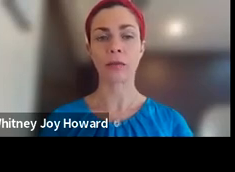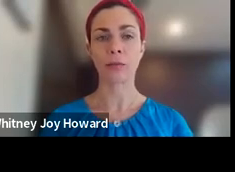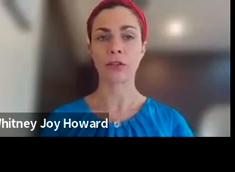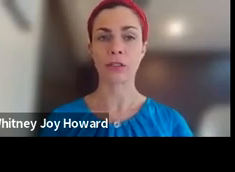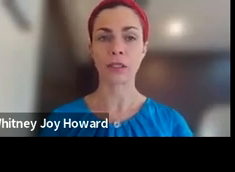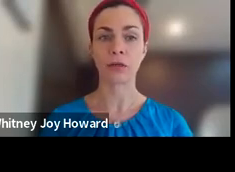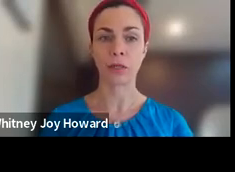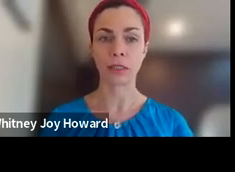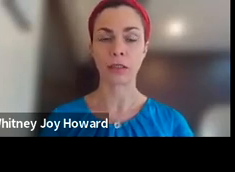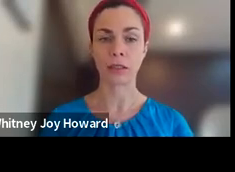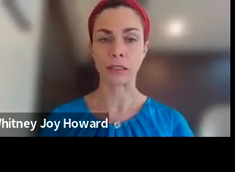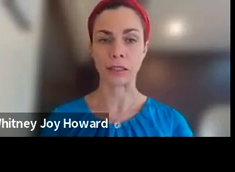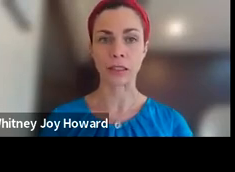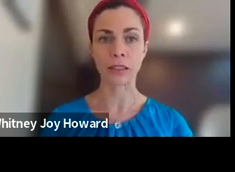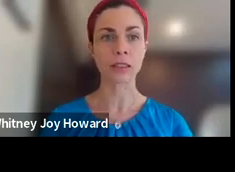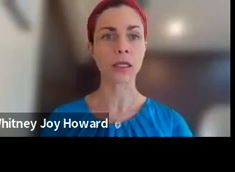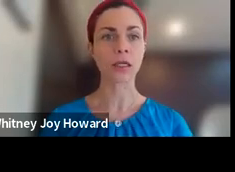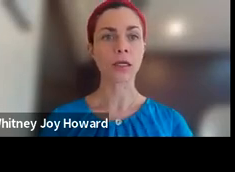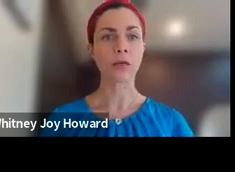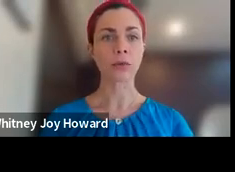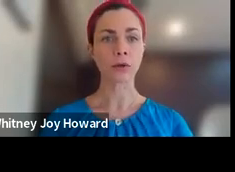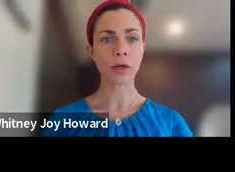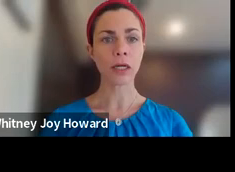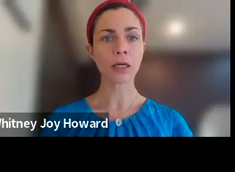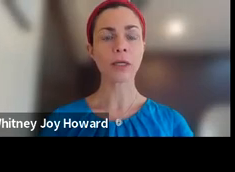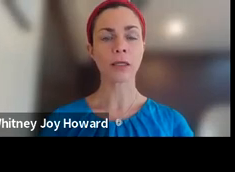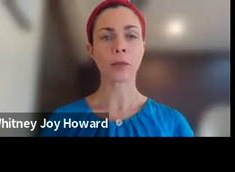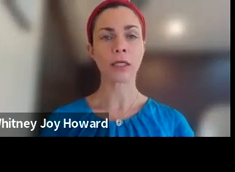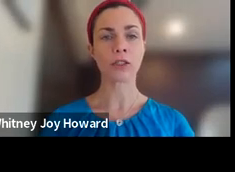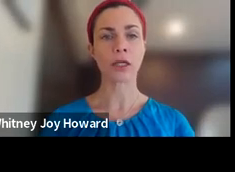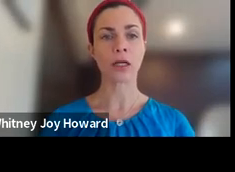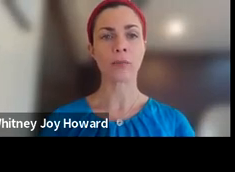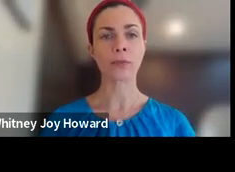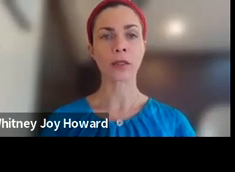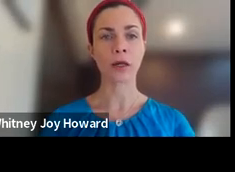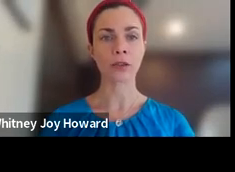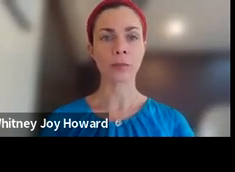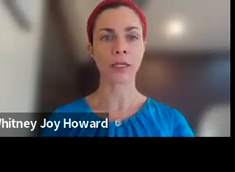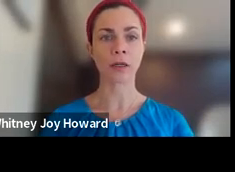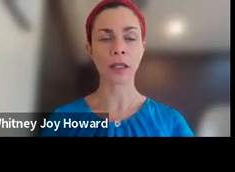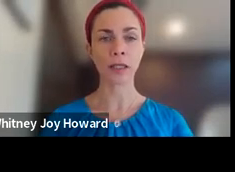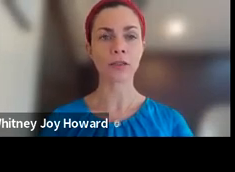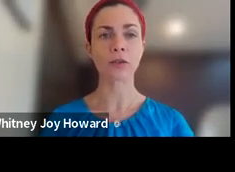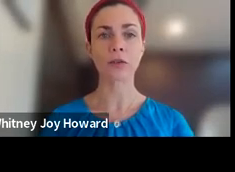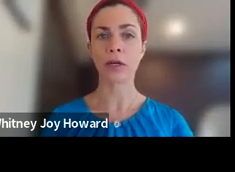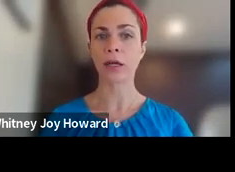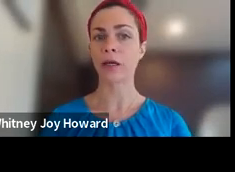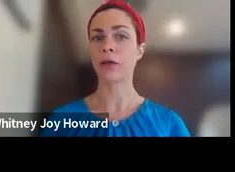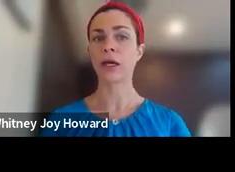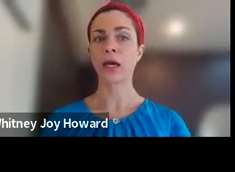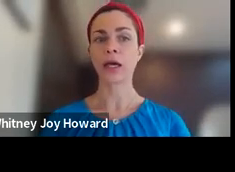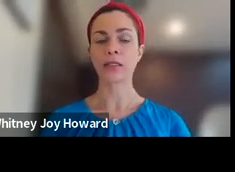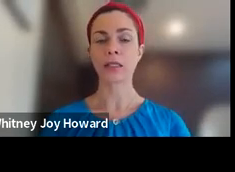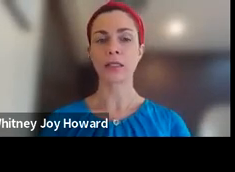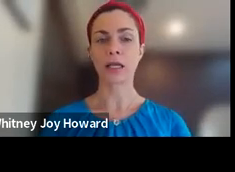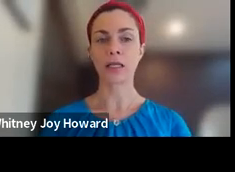rental is. So we do have to provide education on that in a couple of other things. We are able to pay for moving deposits, which is very very helpful.